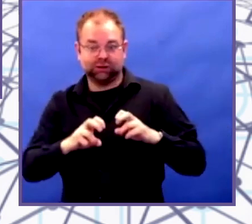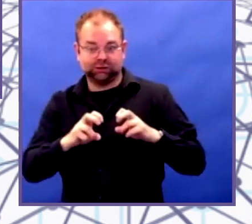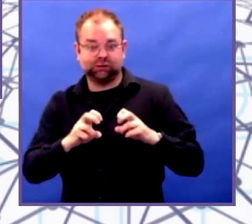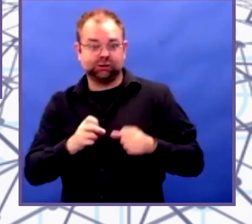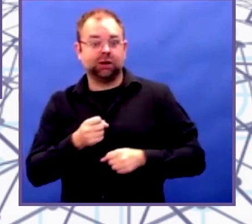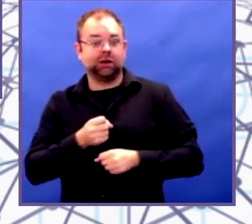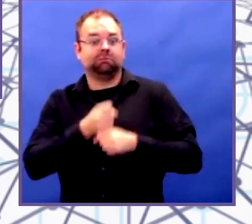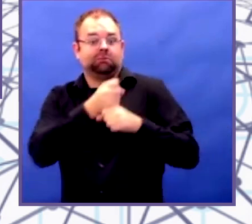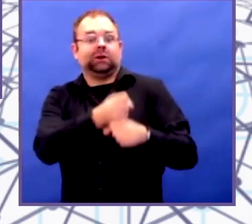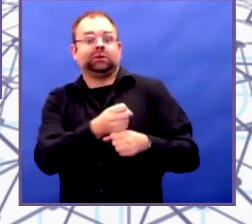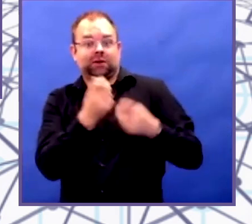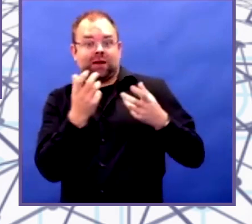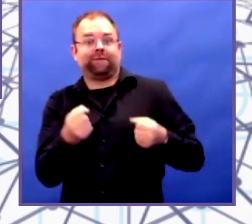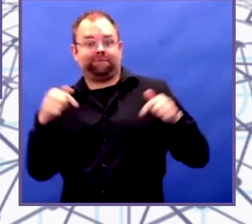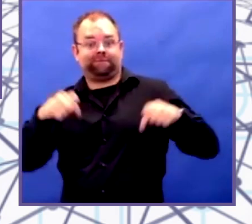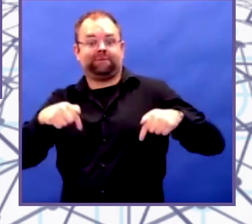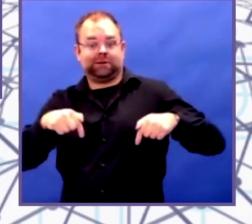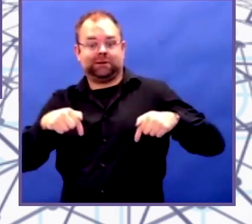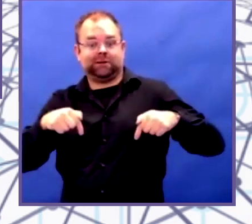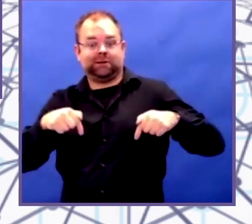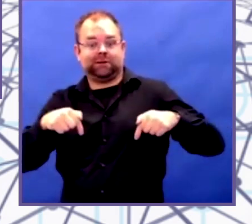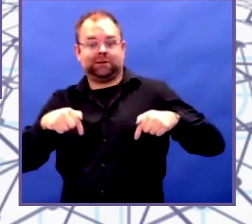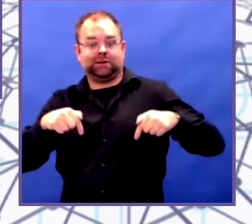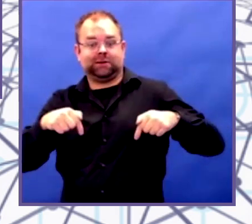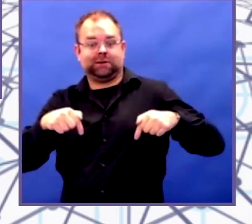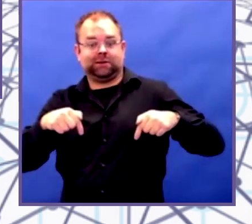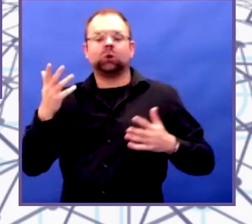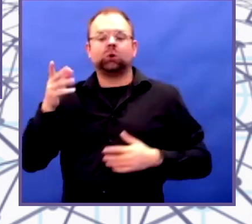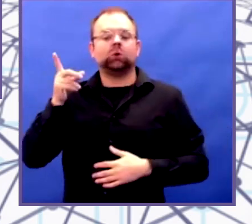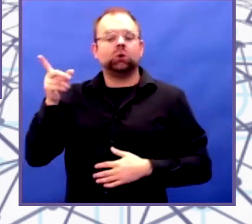Tishna Gem universal progress. Ifo and the Asian Development Bank.